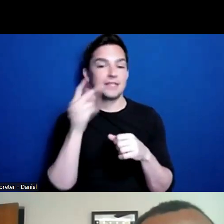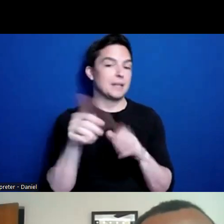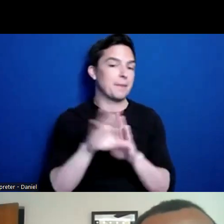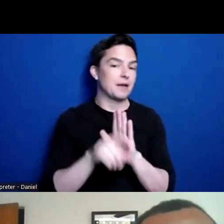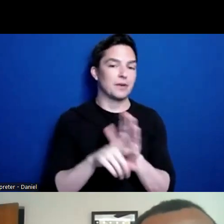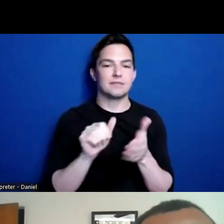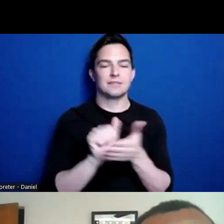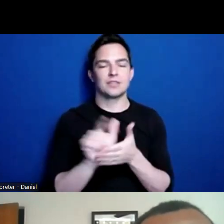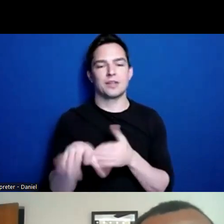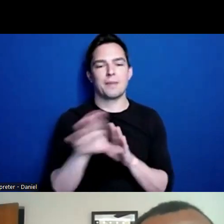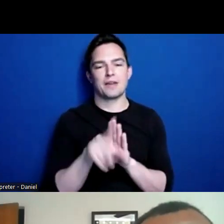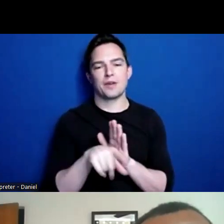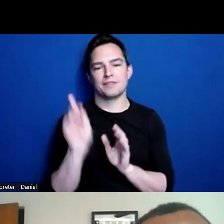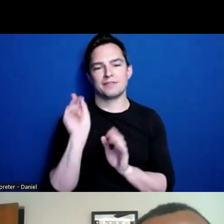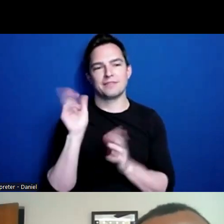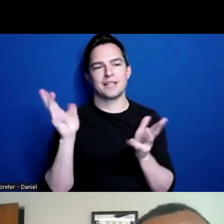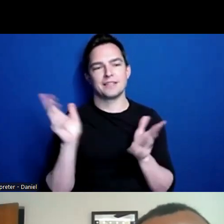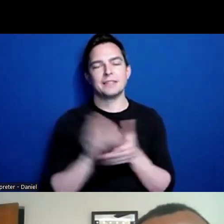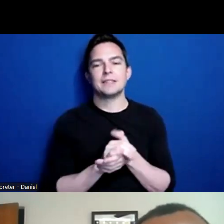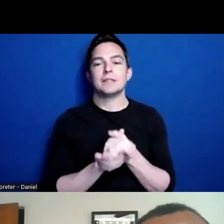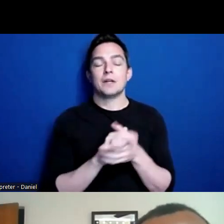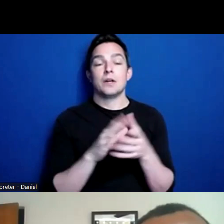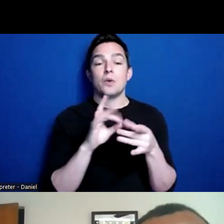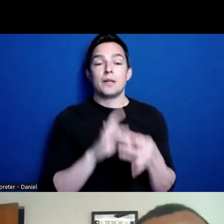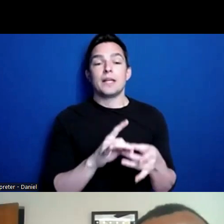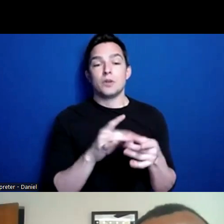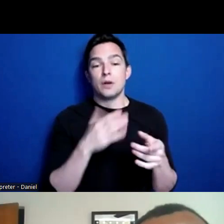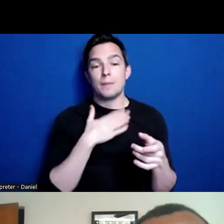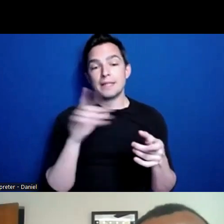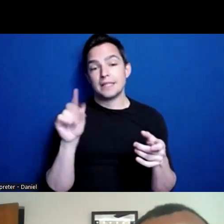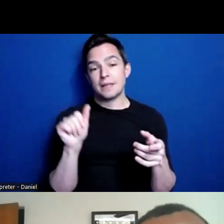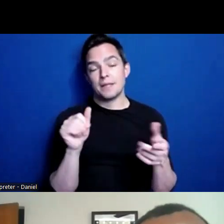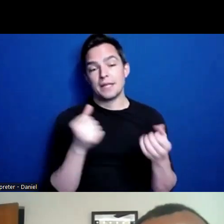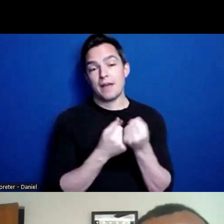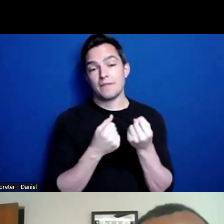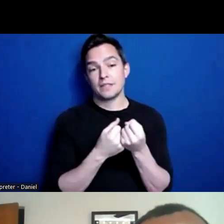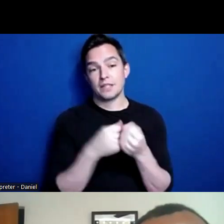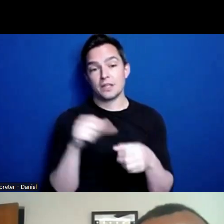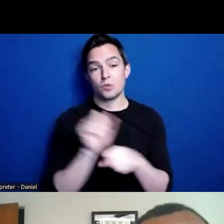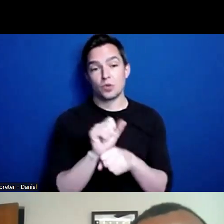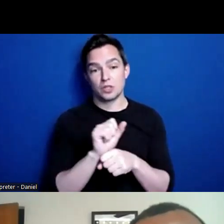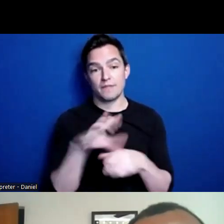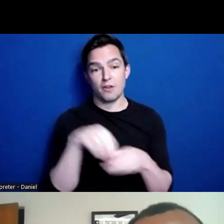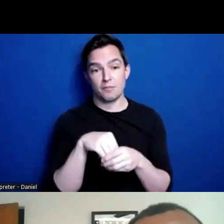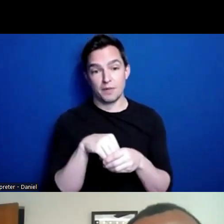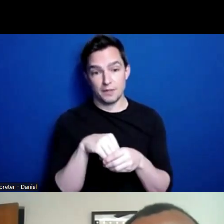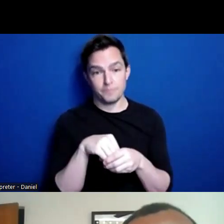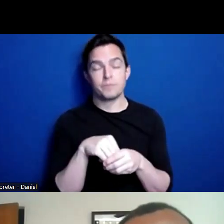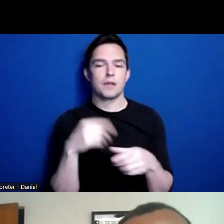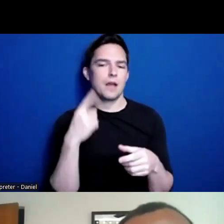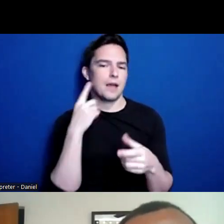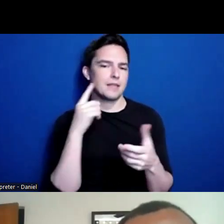background that I'm in. In terms of my disability advocacy involvement, I think growing up in South